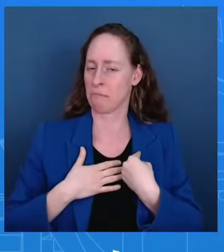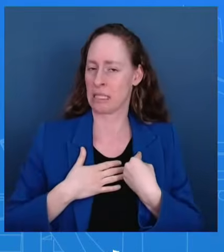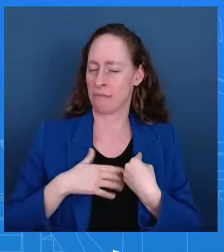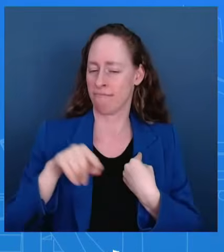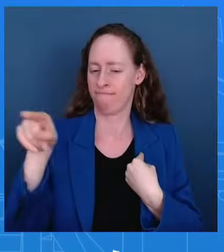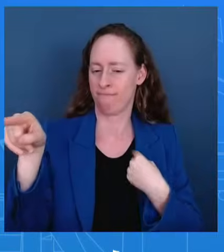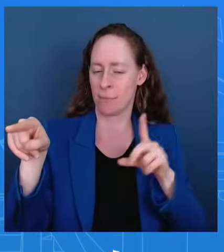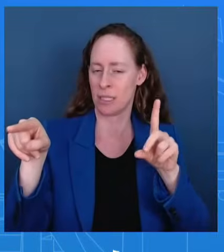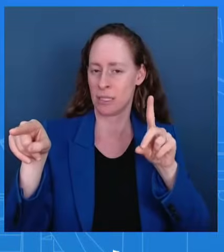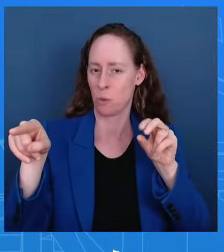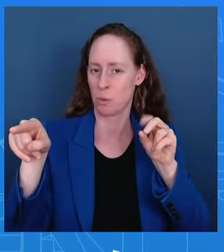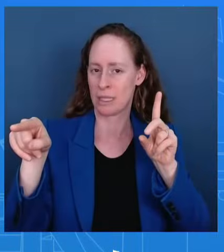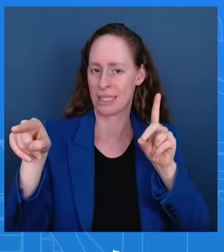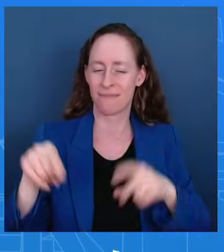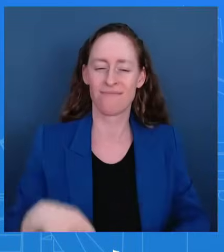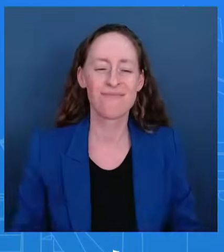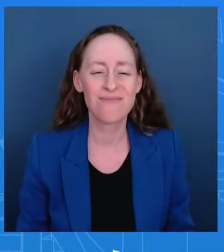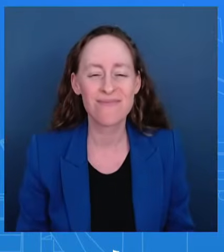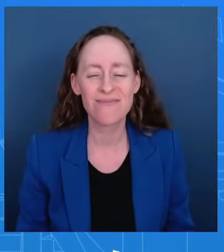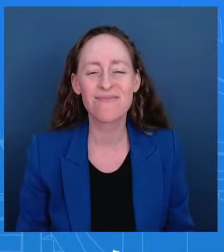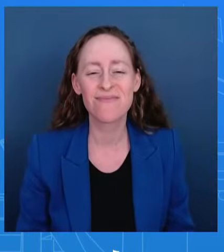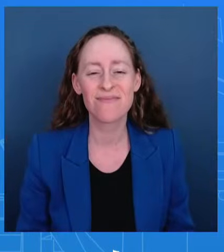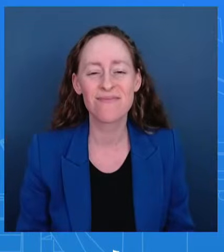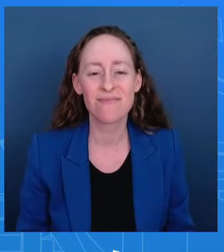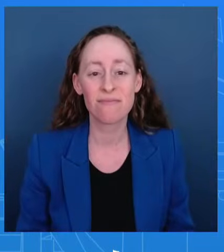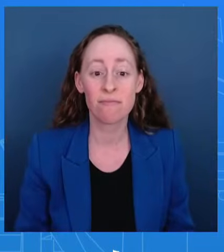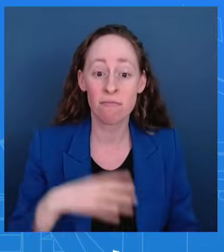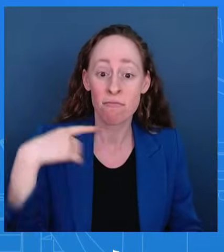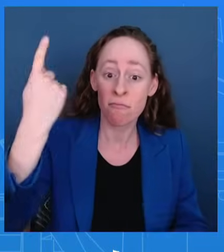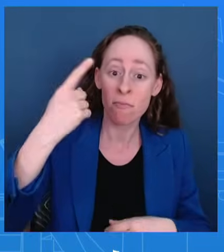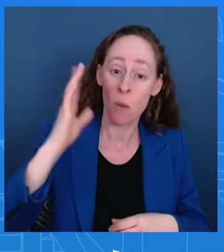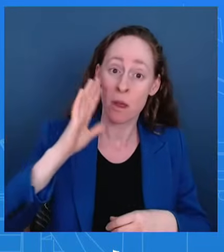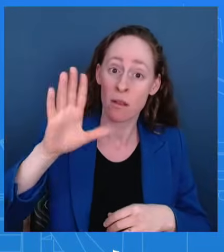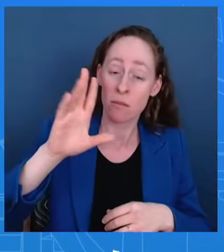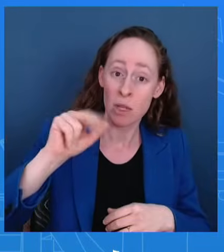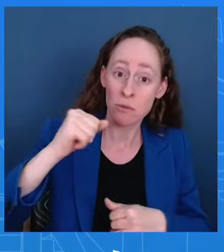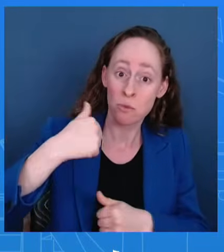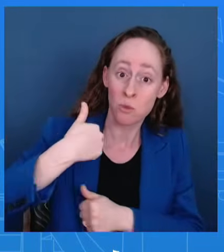in addition to those on the pier? Mr. Kirby: There's a -- there's -- there's a Navy component --